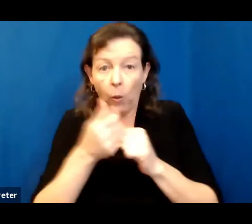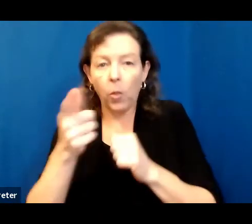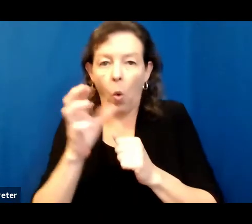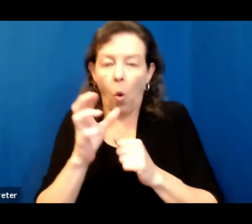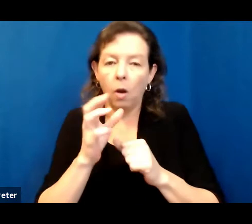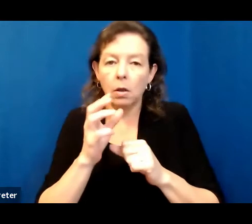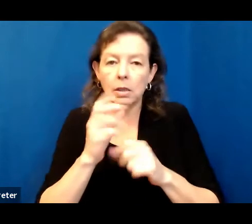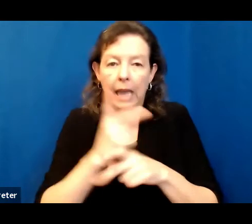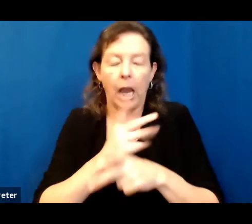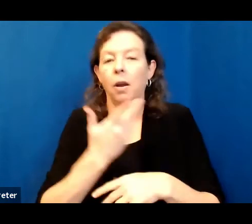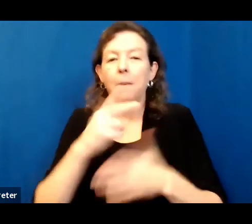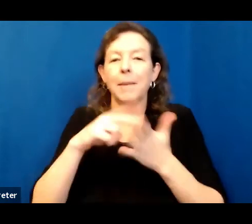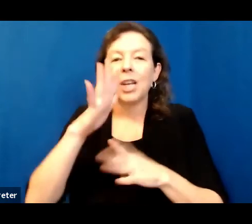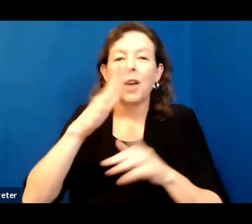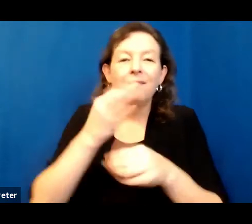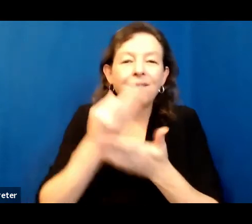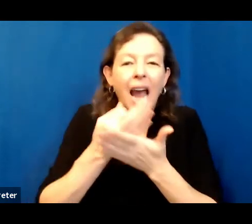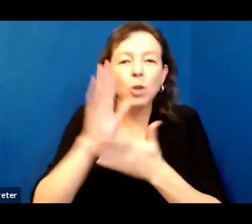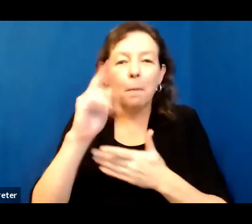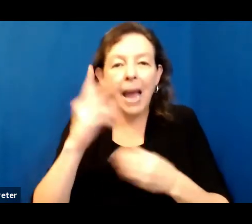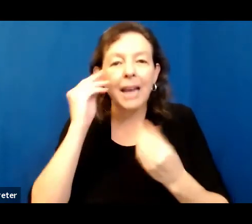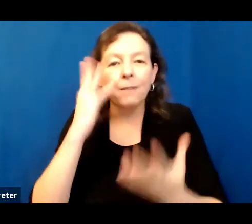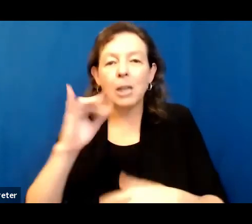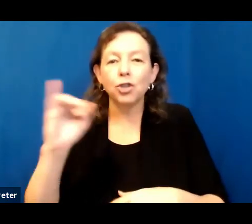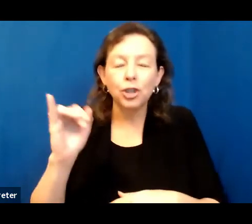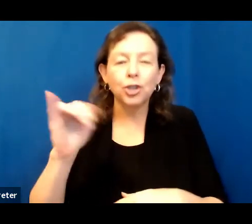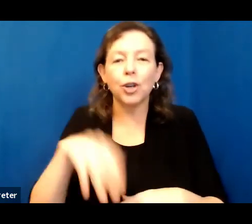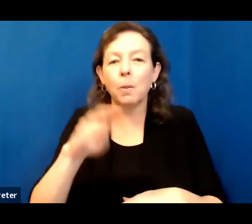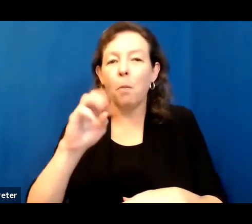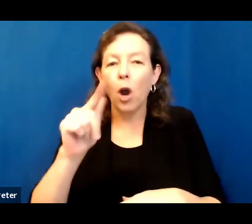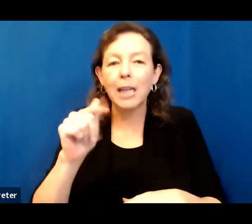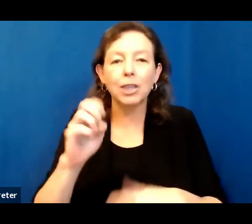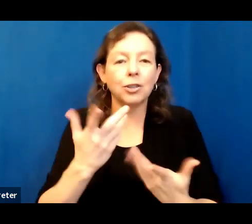lease agreements, mortgage papers, insurance, your government ID, whether it's